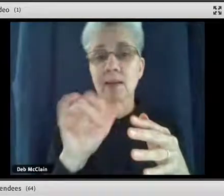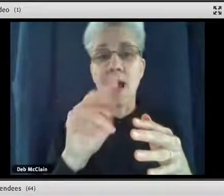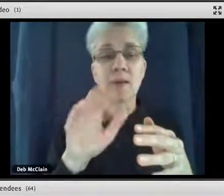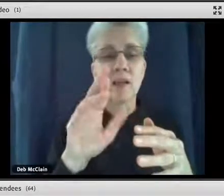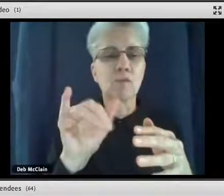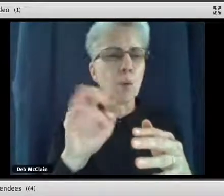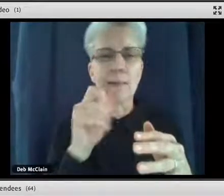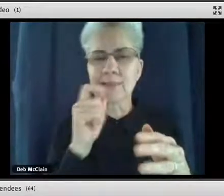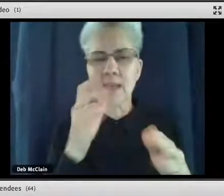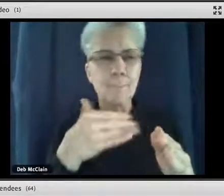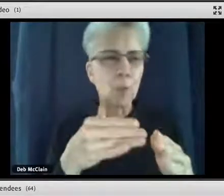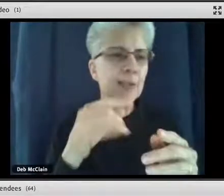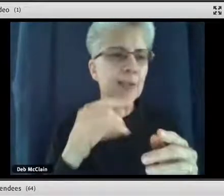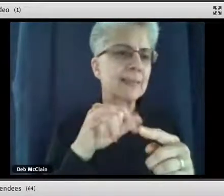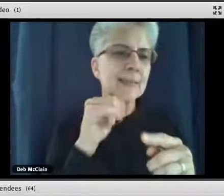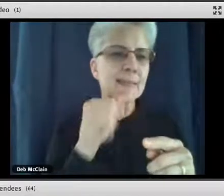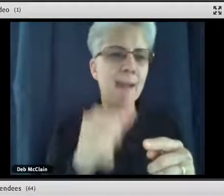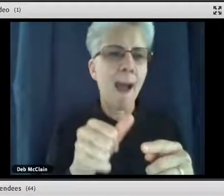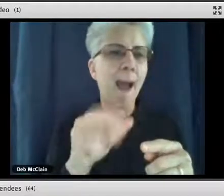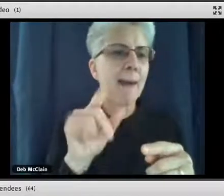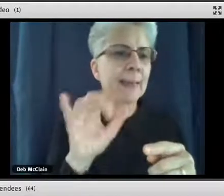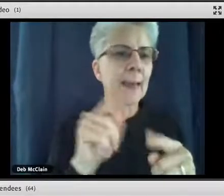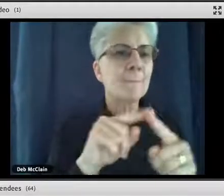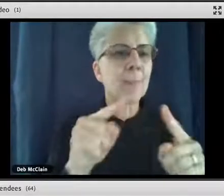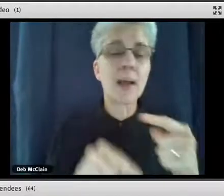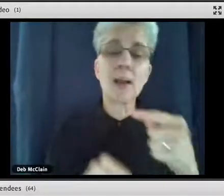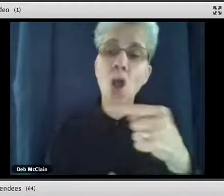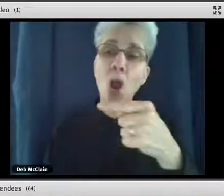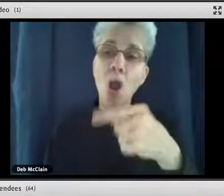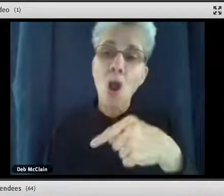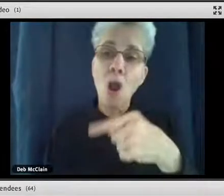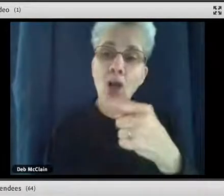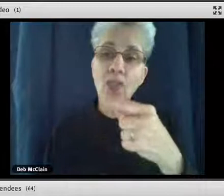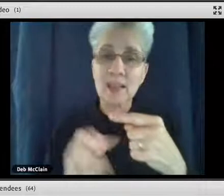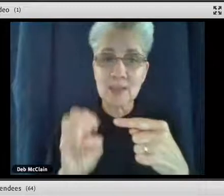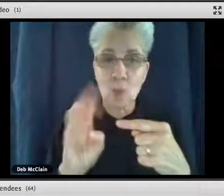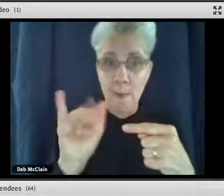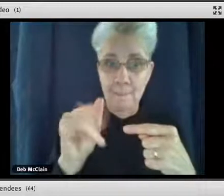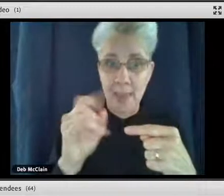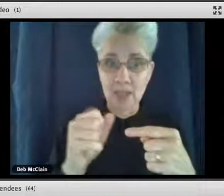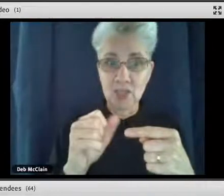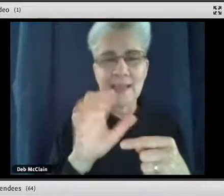So it's not like music material. It's not a kit or anything like that. But on these web pages,